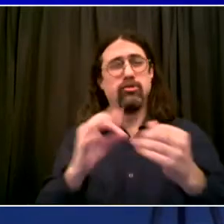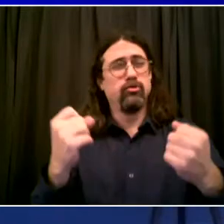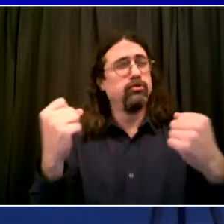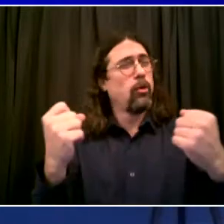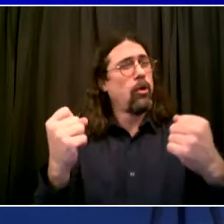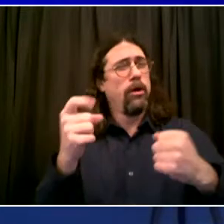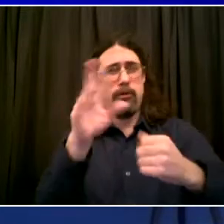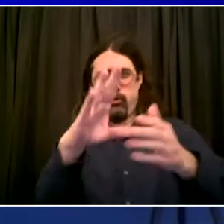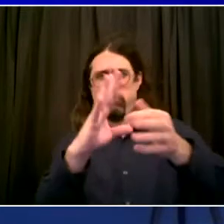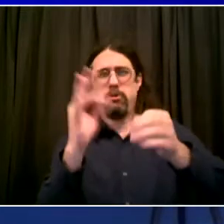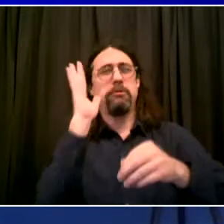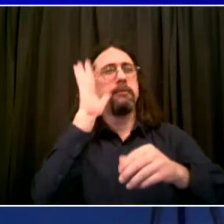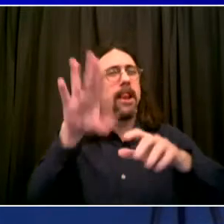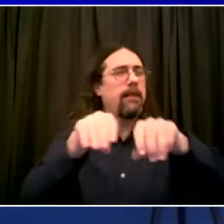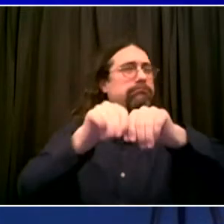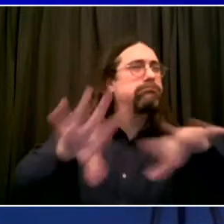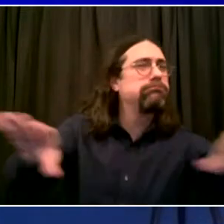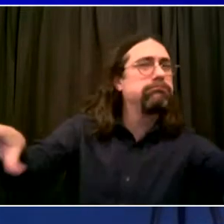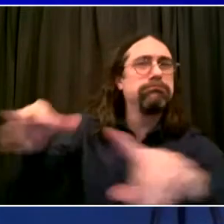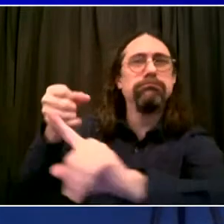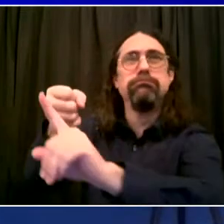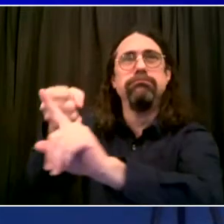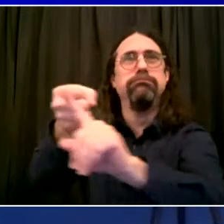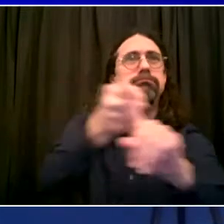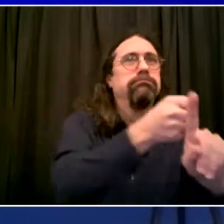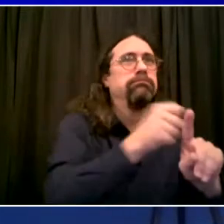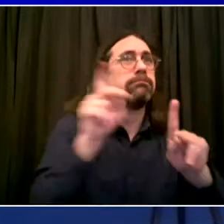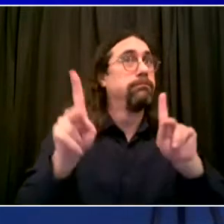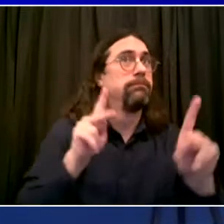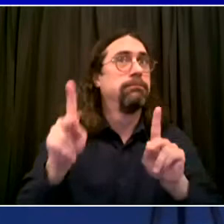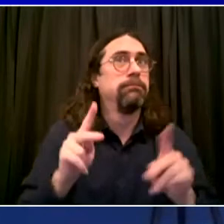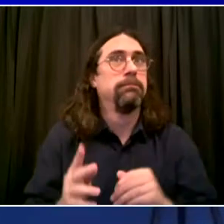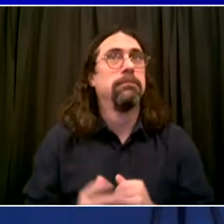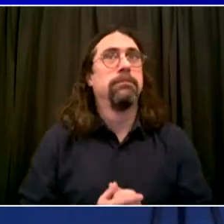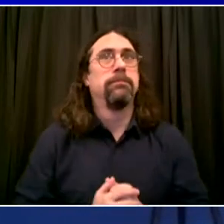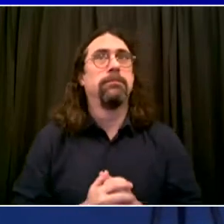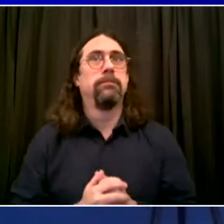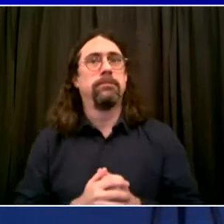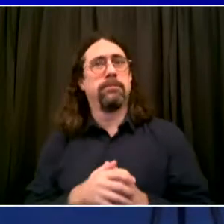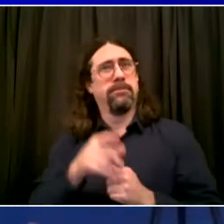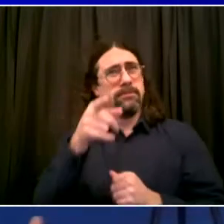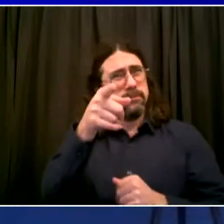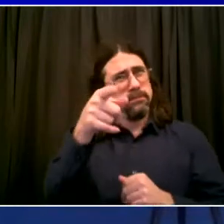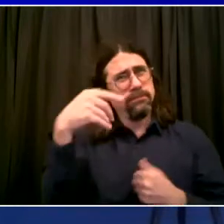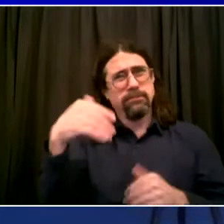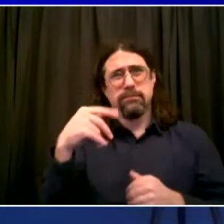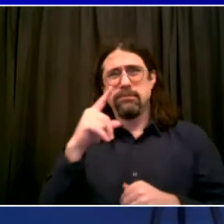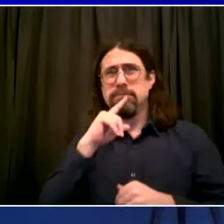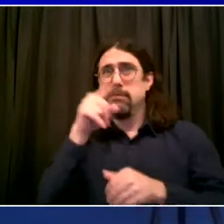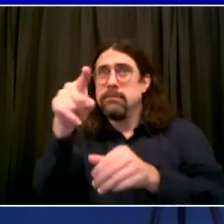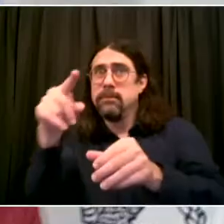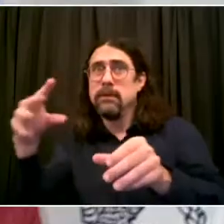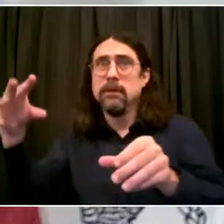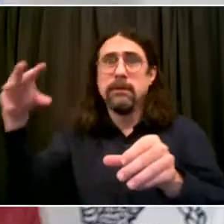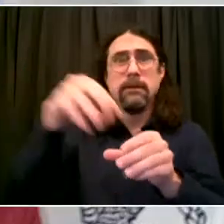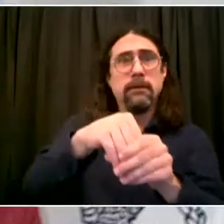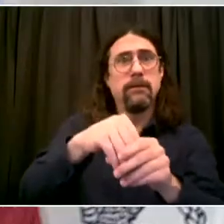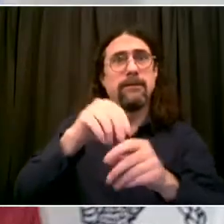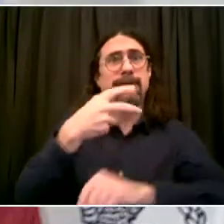VACCINE. THANK YOU SO CMUH H OFR R OJININ US. WE WENT UP TO TELL PEOPLE HOW IMPORTANT IT IS. THANK YOU FOR